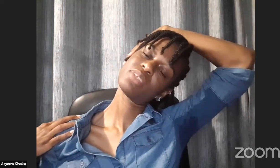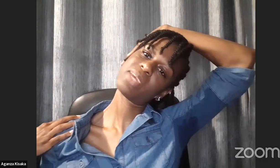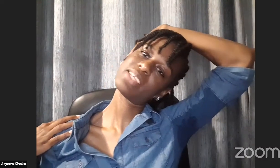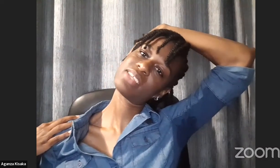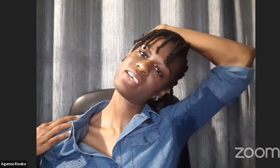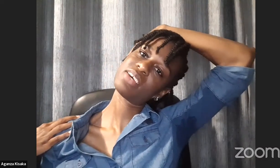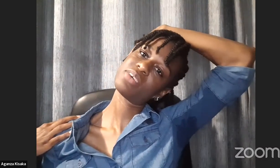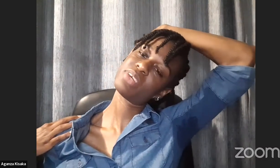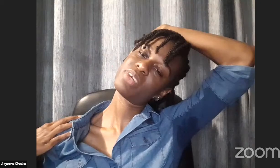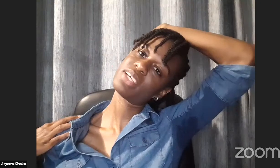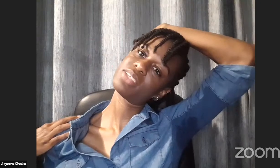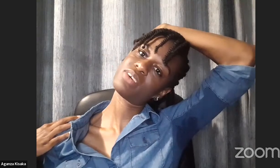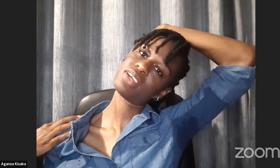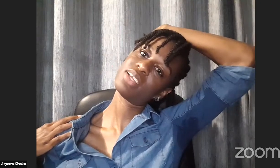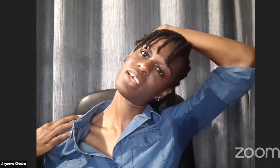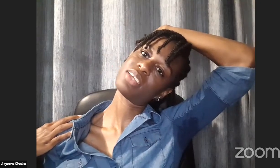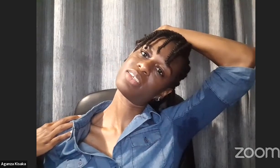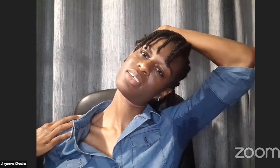It's amazing how your body gets so unaligned.